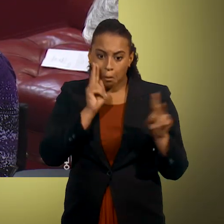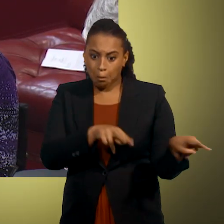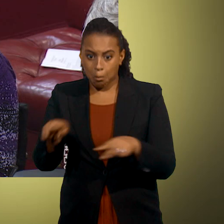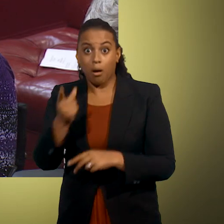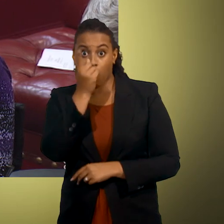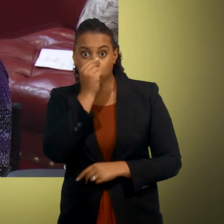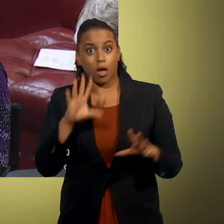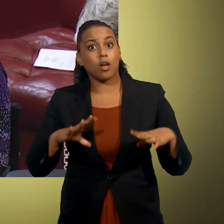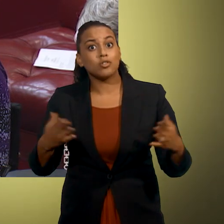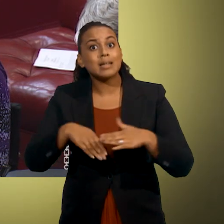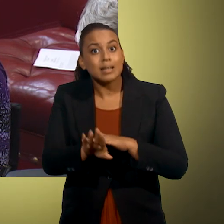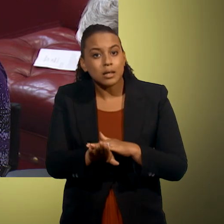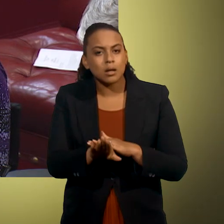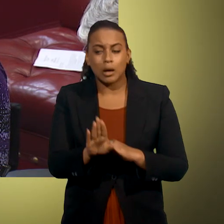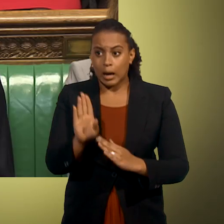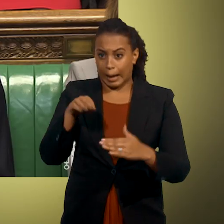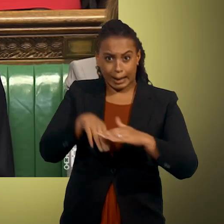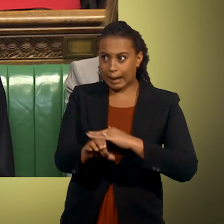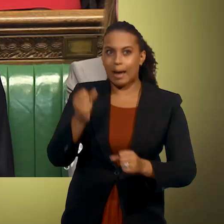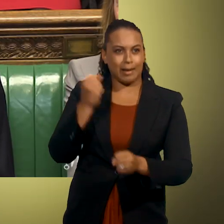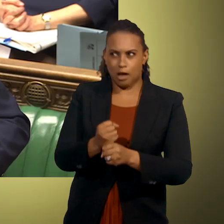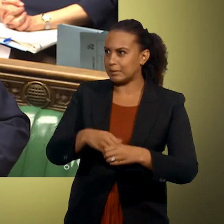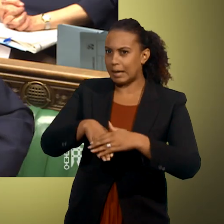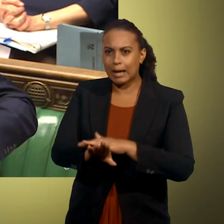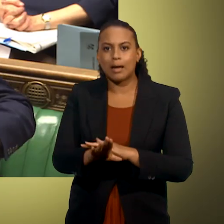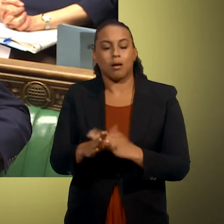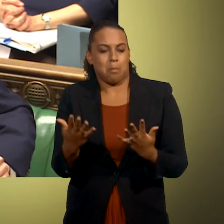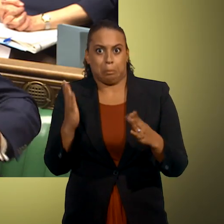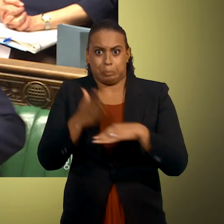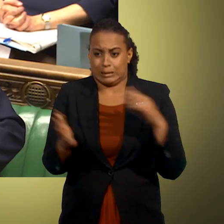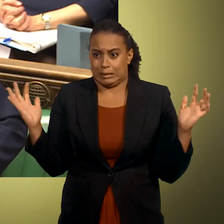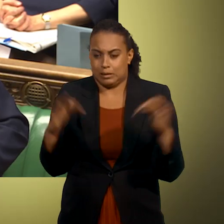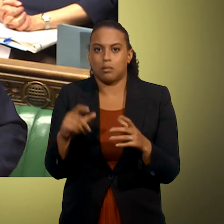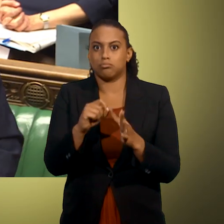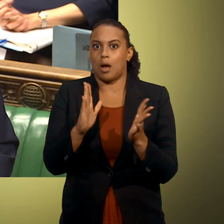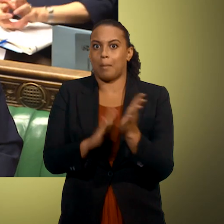To guarantee a place during busy periods such as Prime Minister's Question Time, UK residents